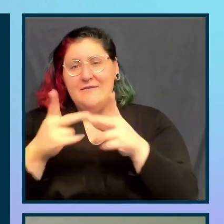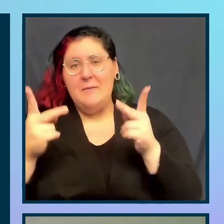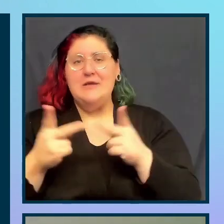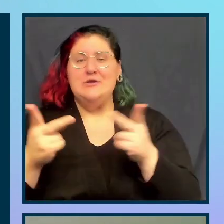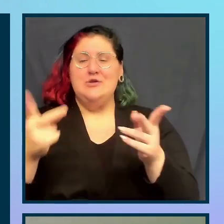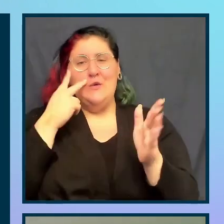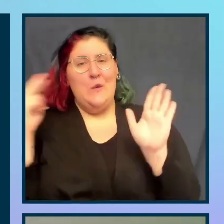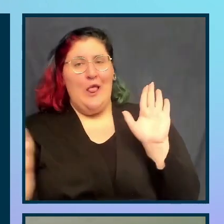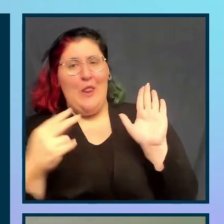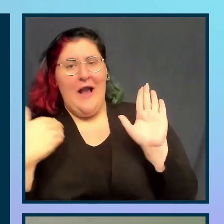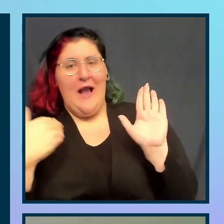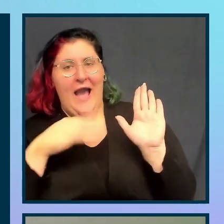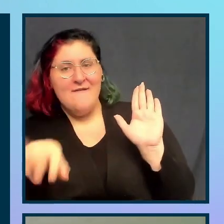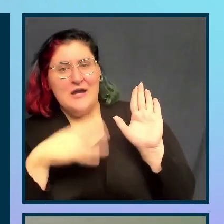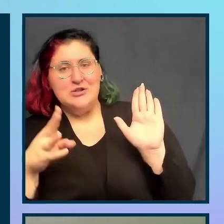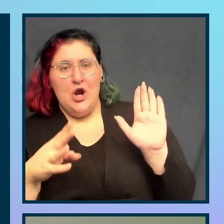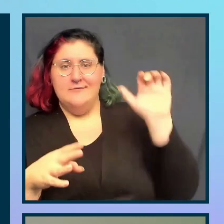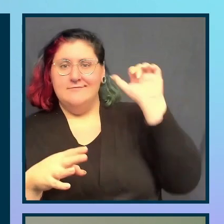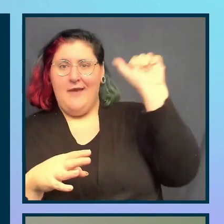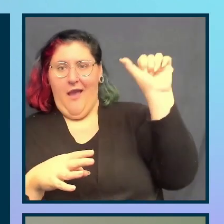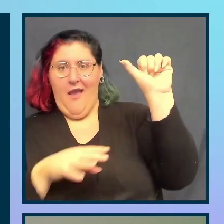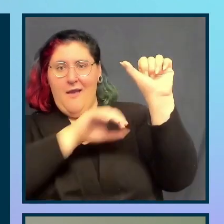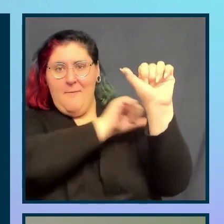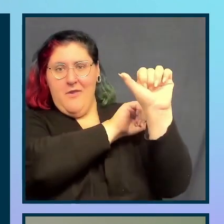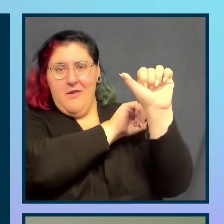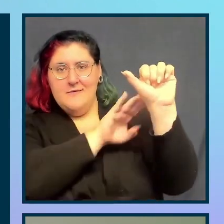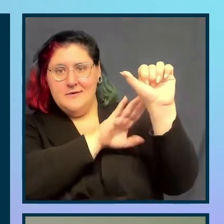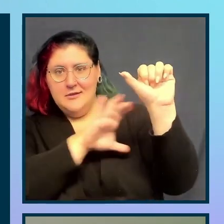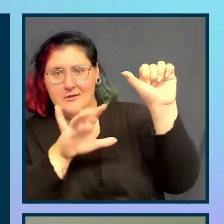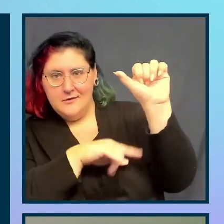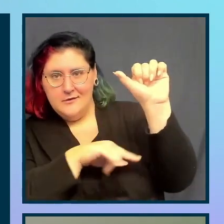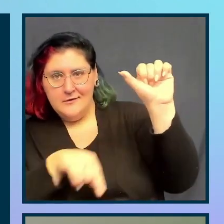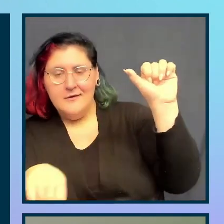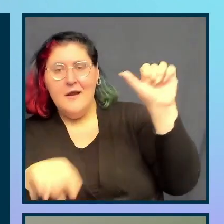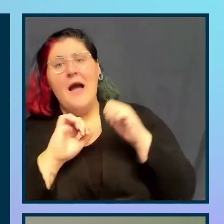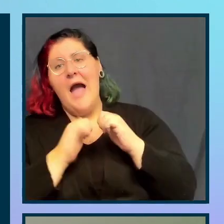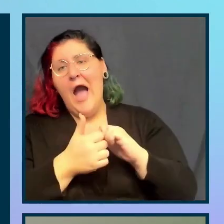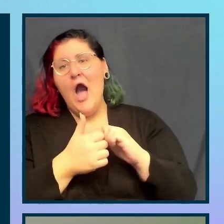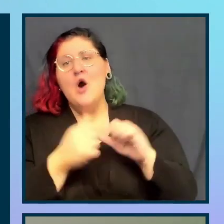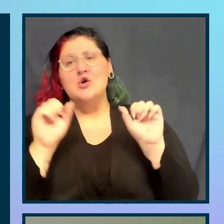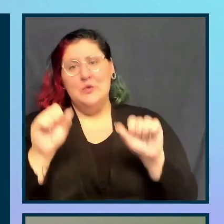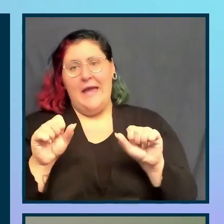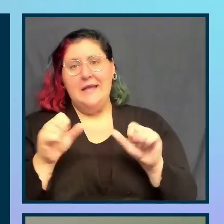how do you get from A to C with the keyboard specifically? Because often stuff like this is assigned visually,